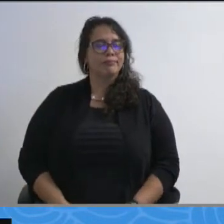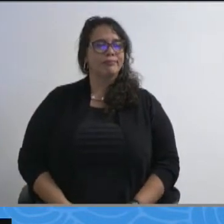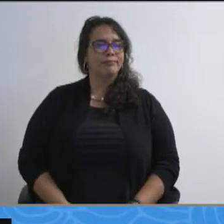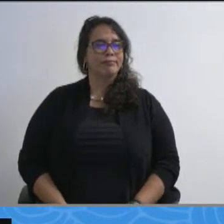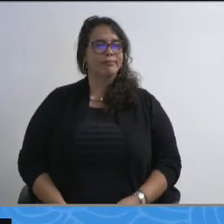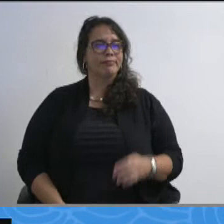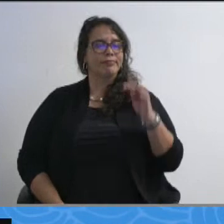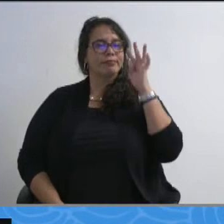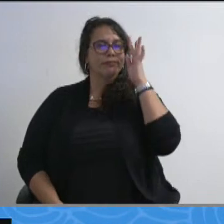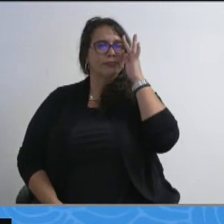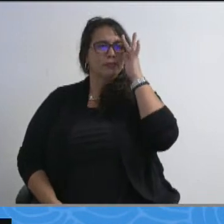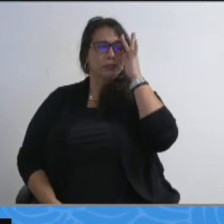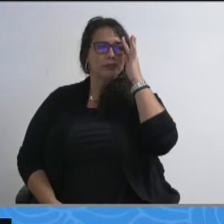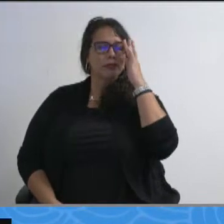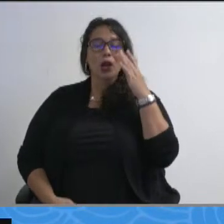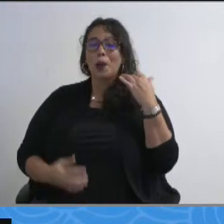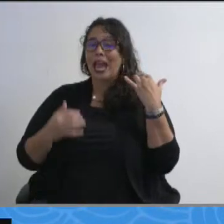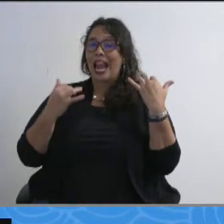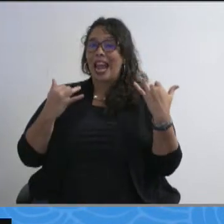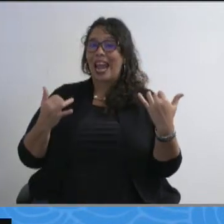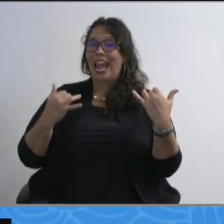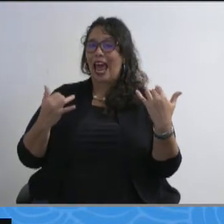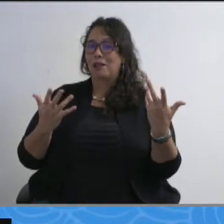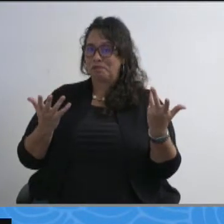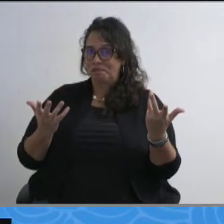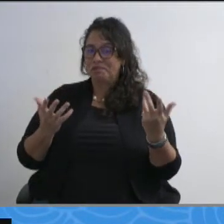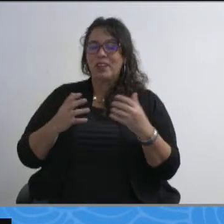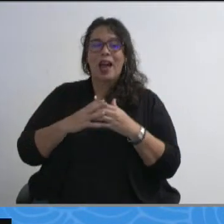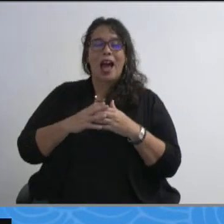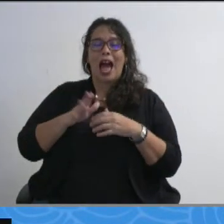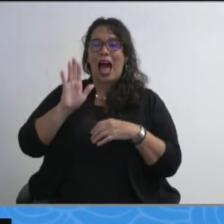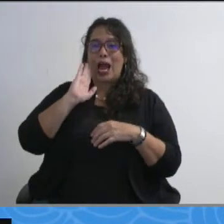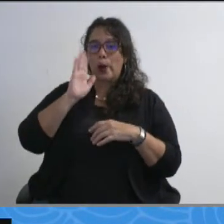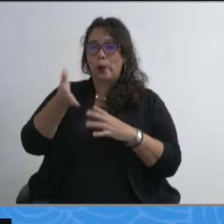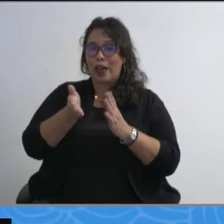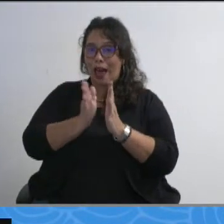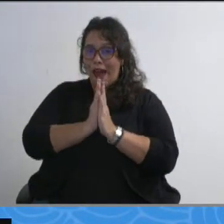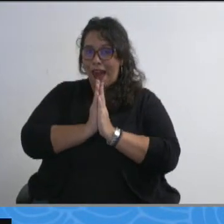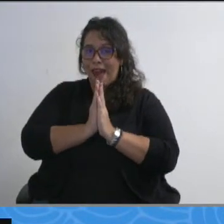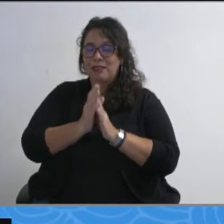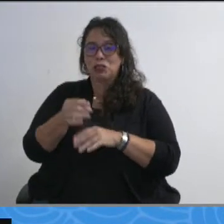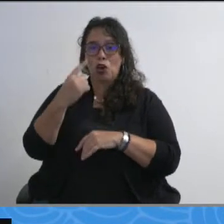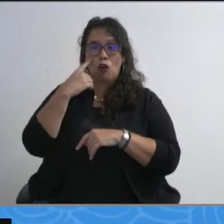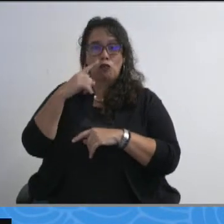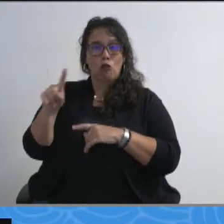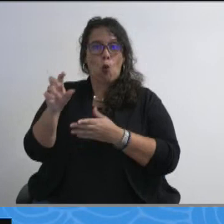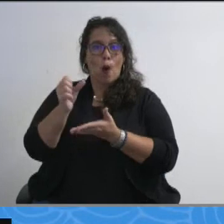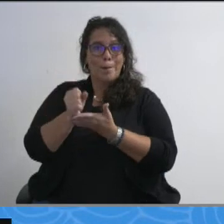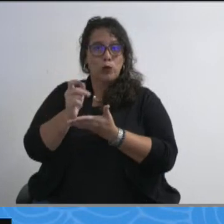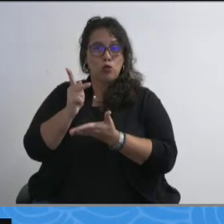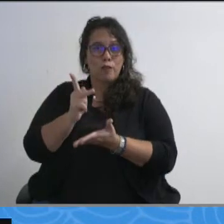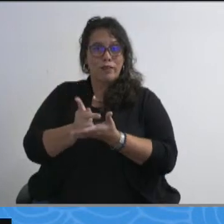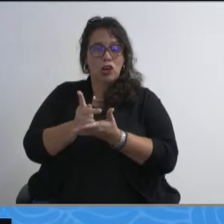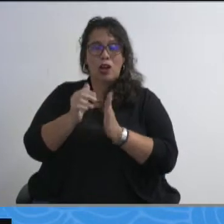And so, before we go ahead and move forward, I am going to ask for an approval of our agenda.